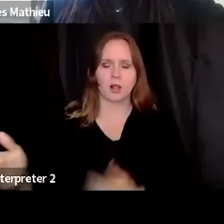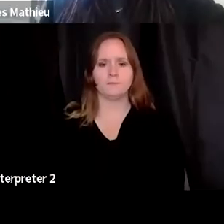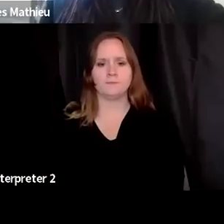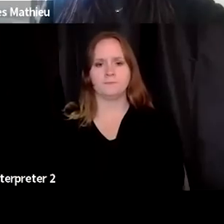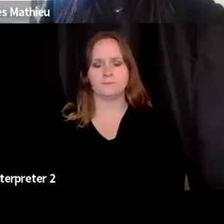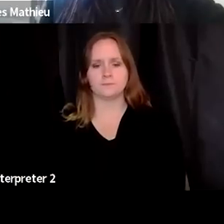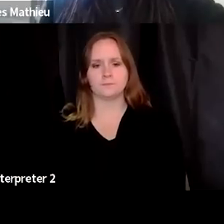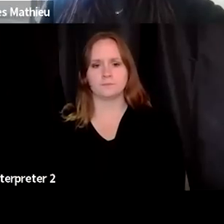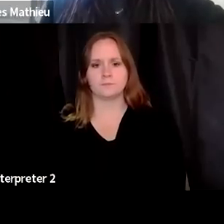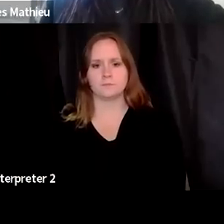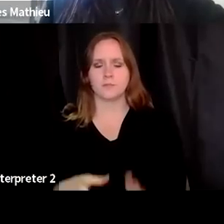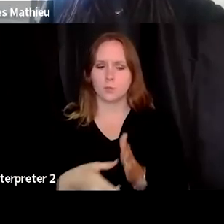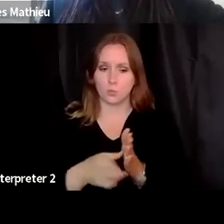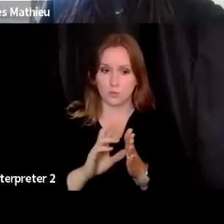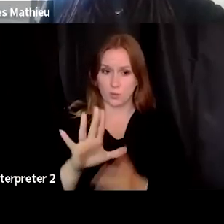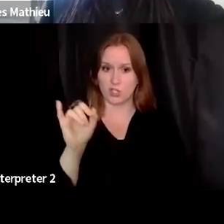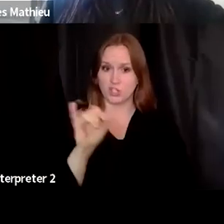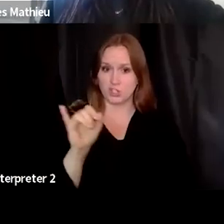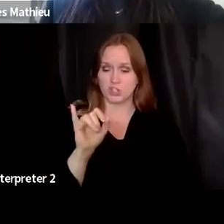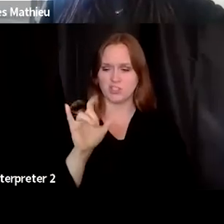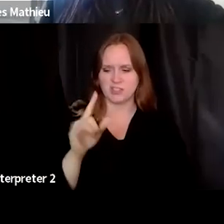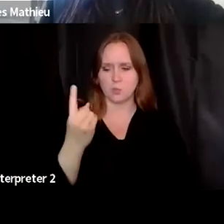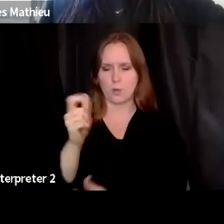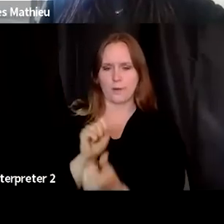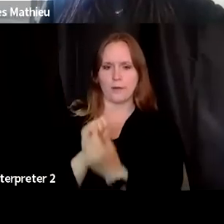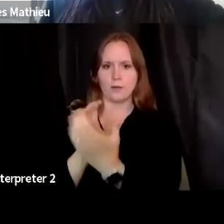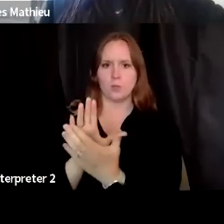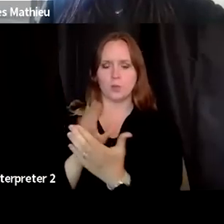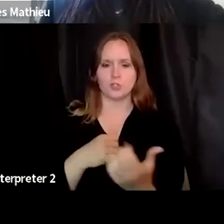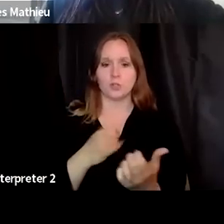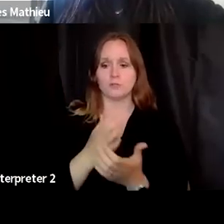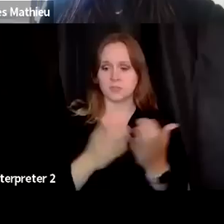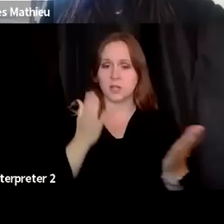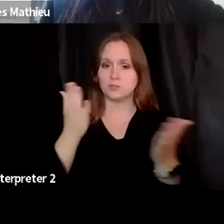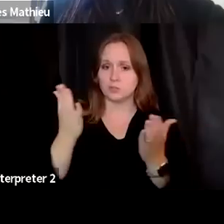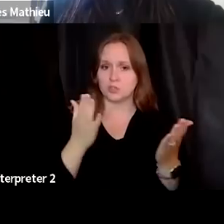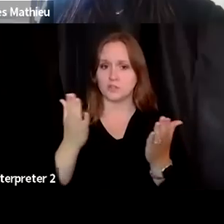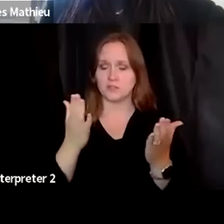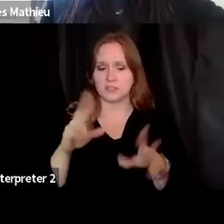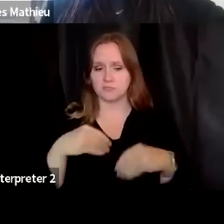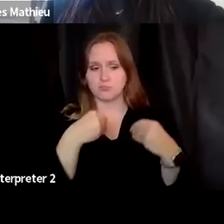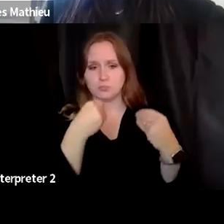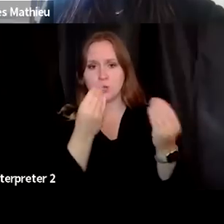is one way to do it. So there are services that can be provided through insurance that your provider can